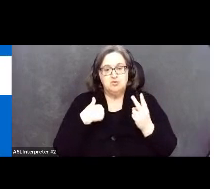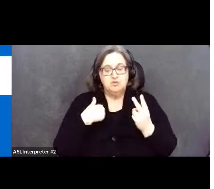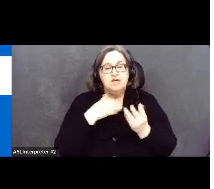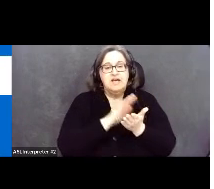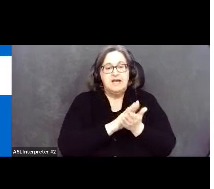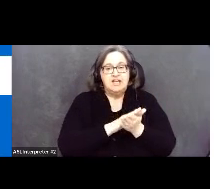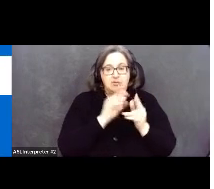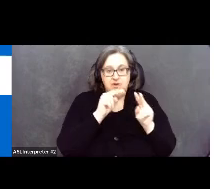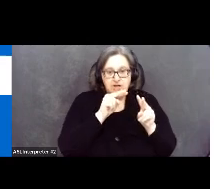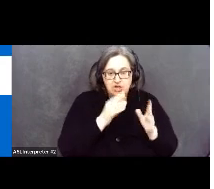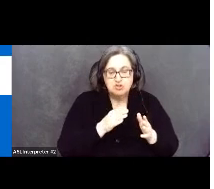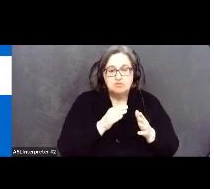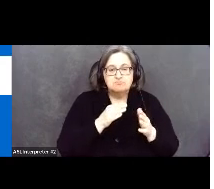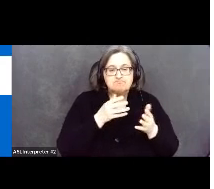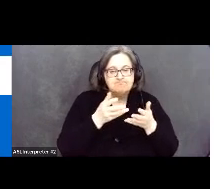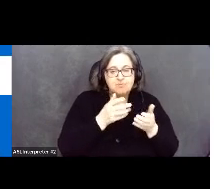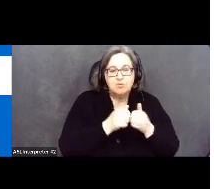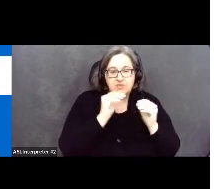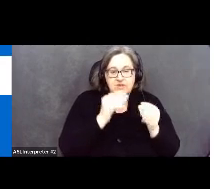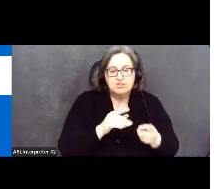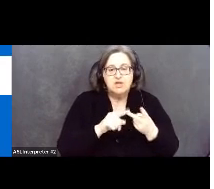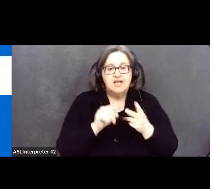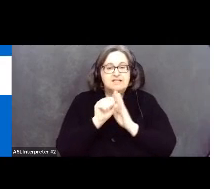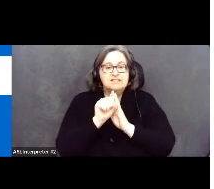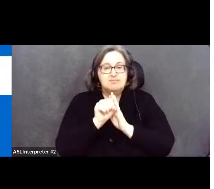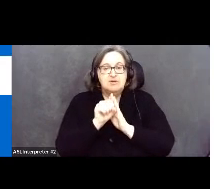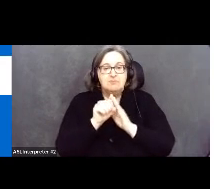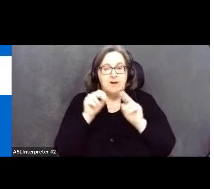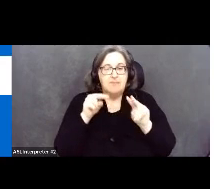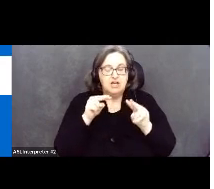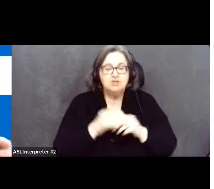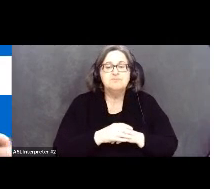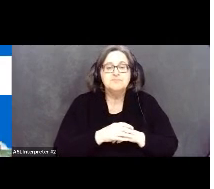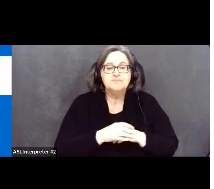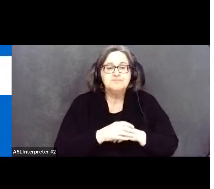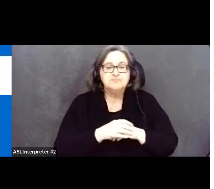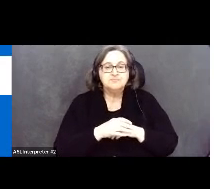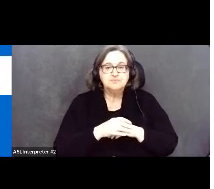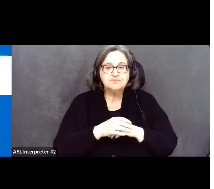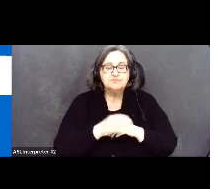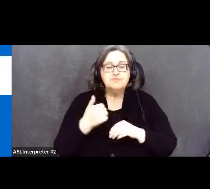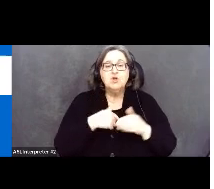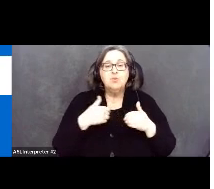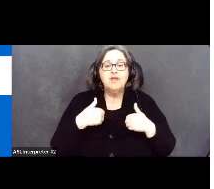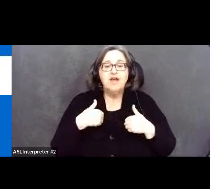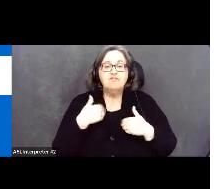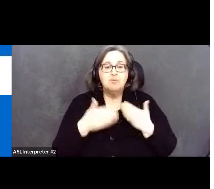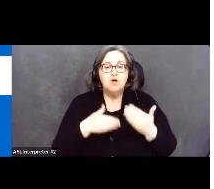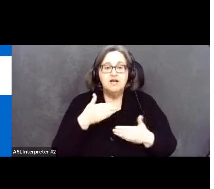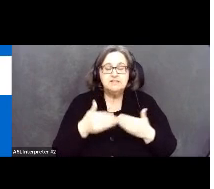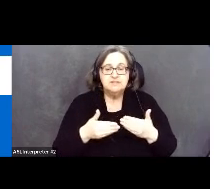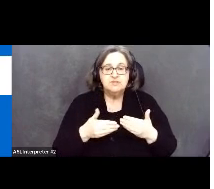academics with the teachers and a symptom monitor. So we have a process that begins as soon as the